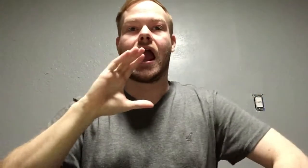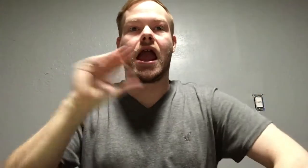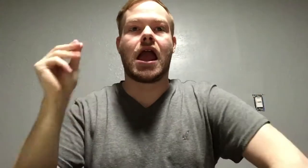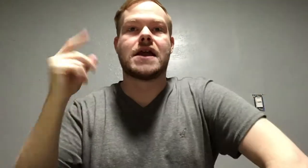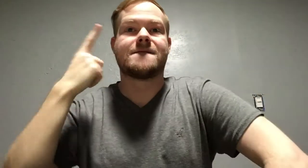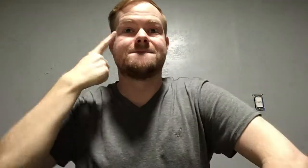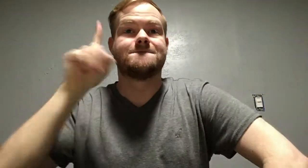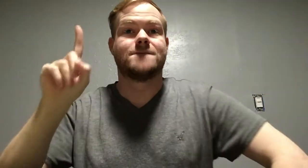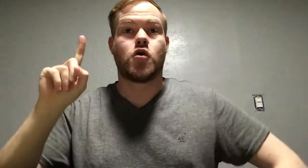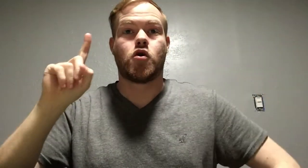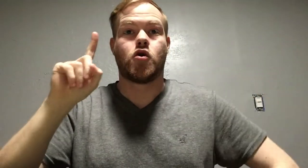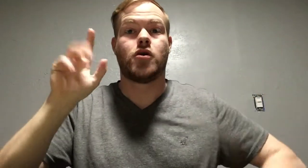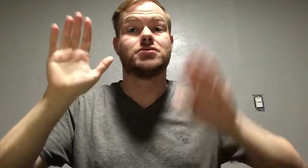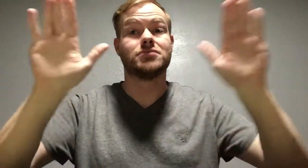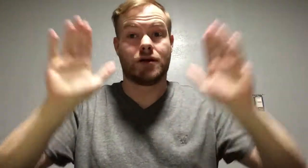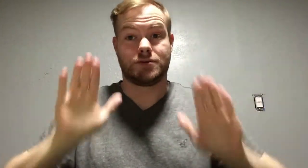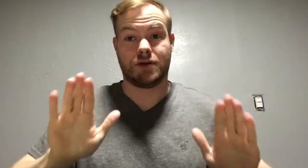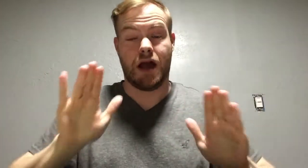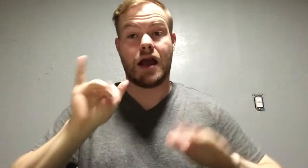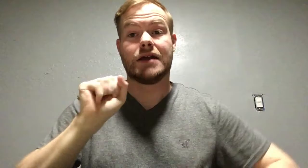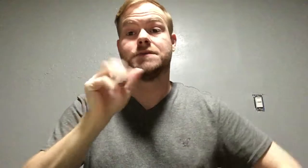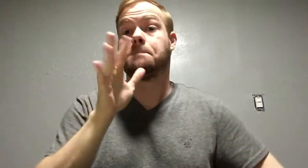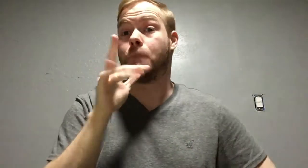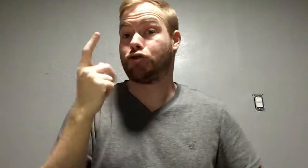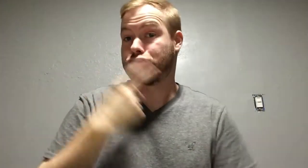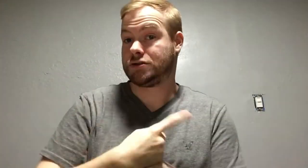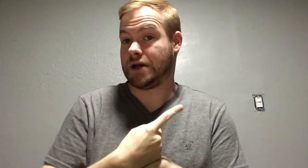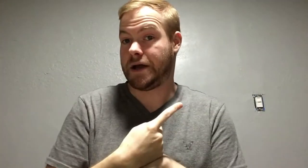And for Sunday, it's Mother's Day.